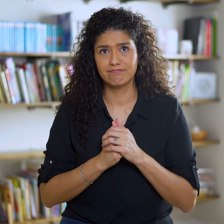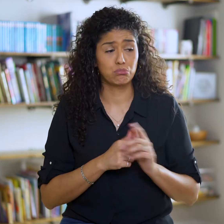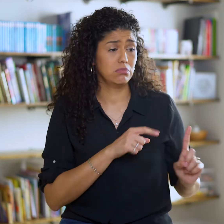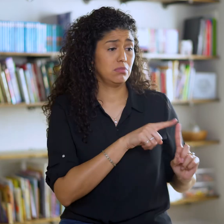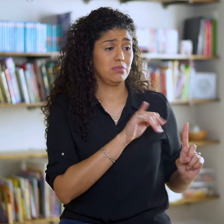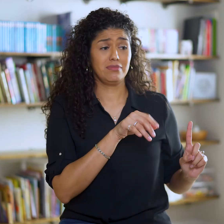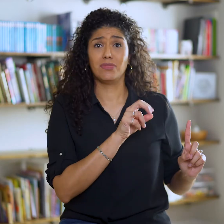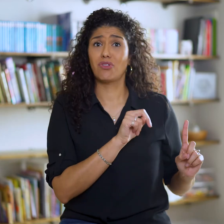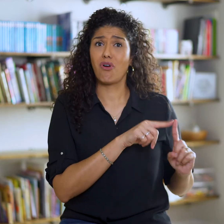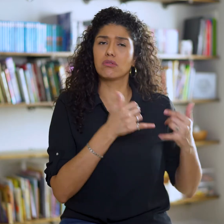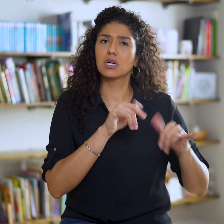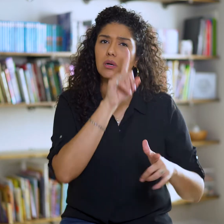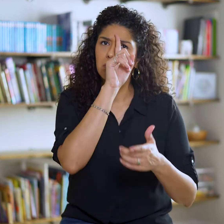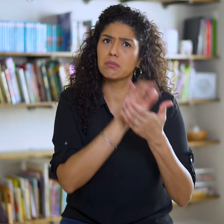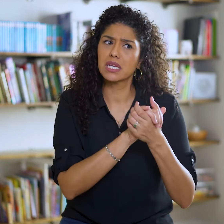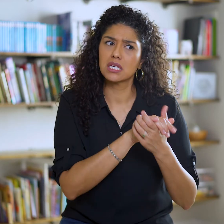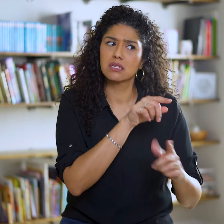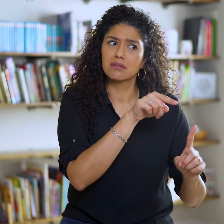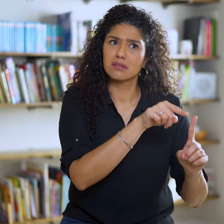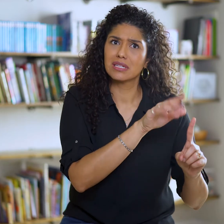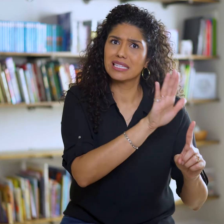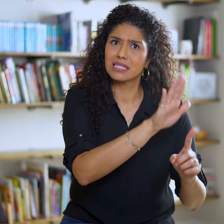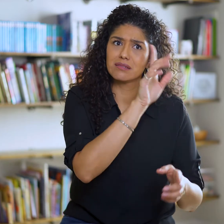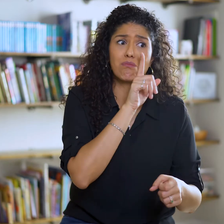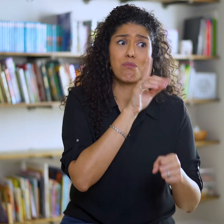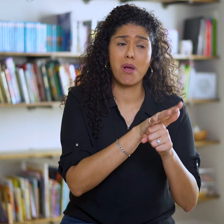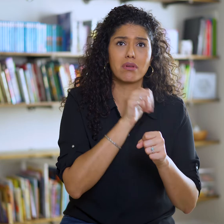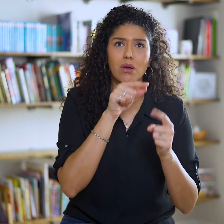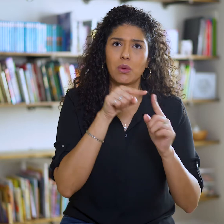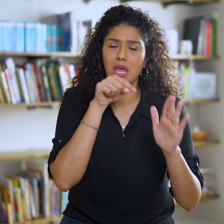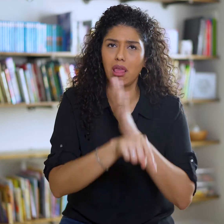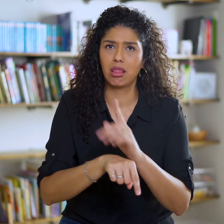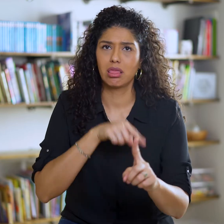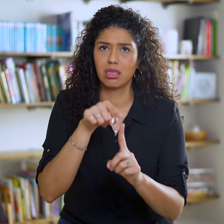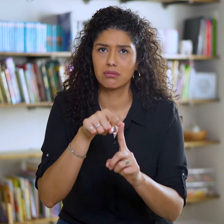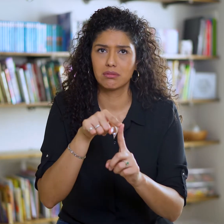Jon still believes his dad’s promise not to kill David,